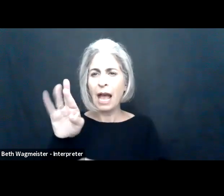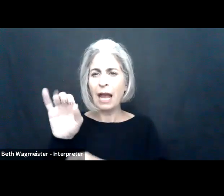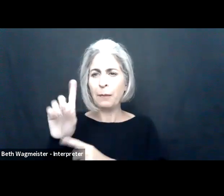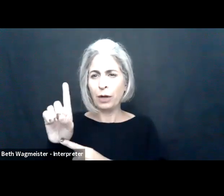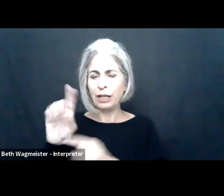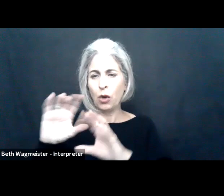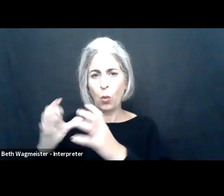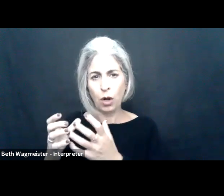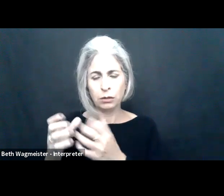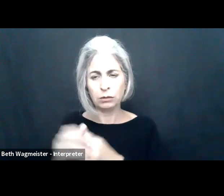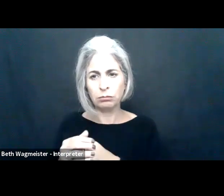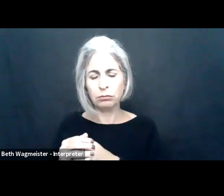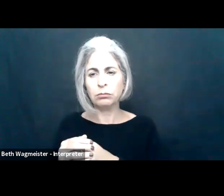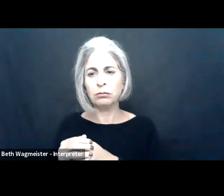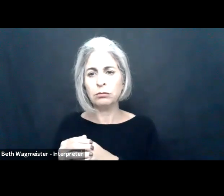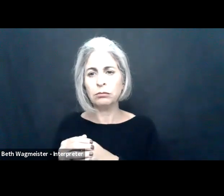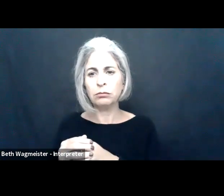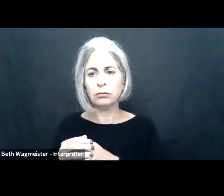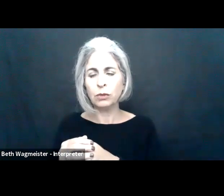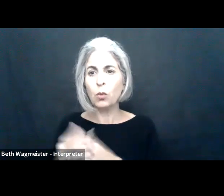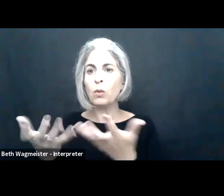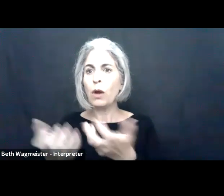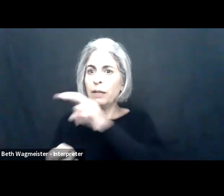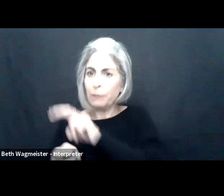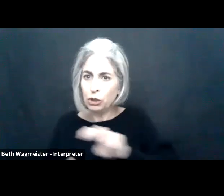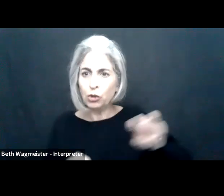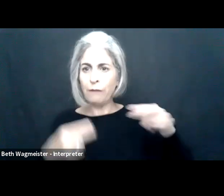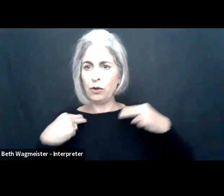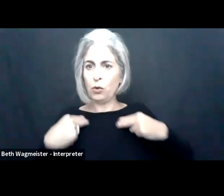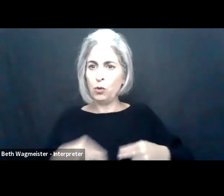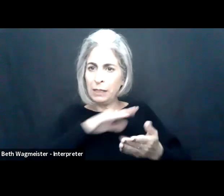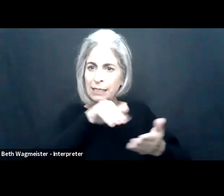redesign work for the hybrid world. Instead of those design principles we started with, we're asking clients to